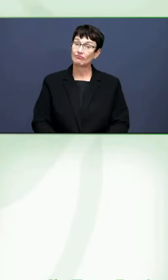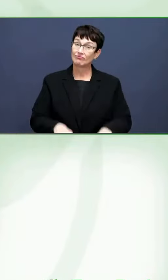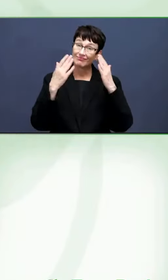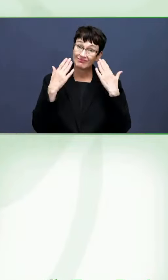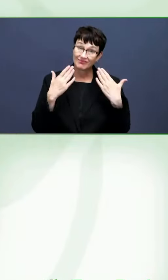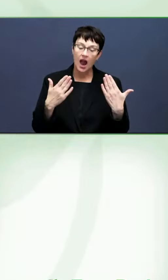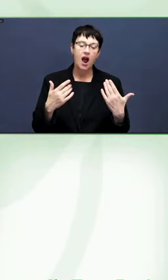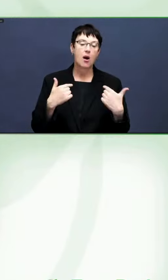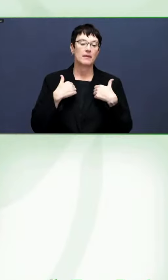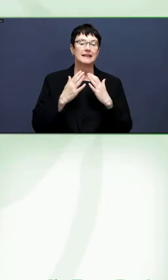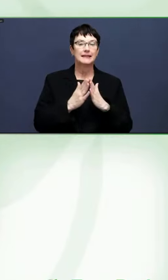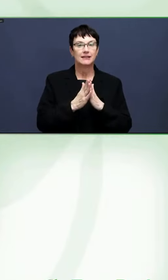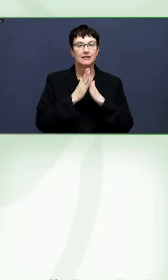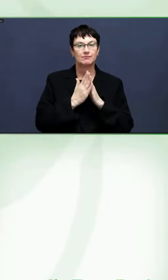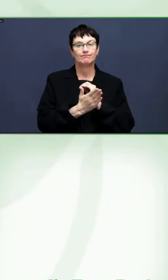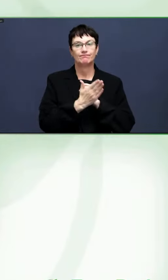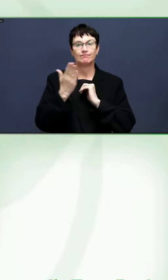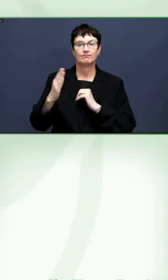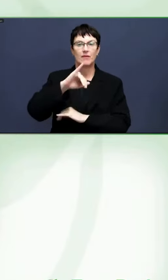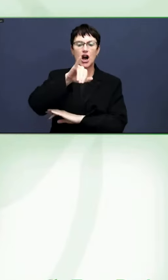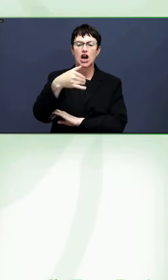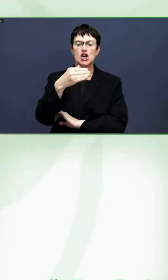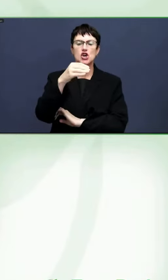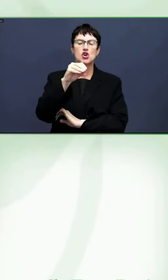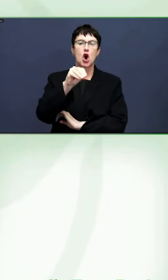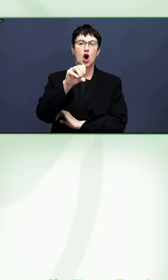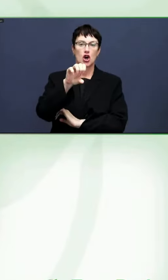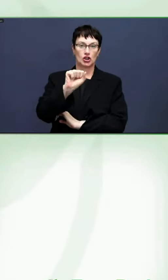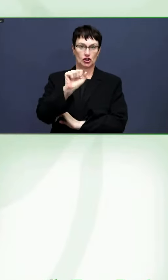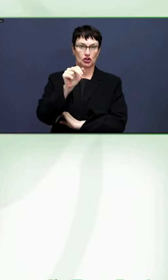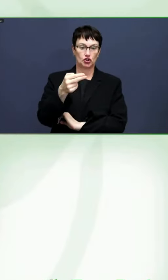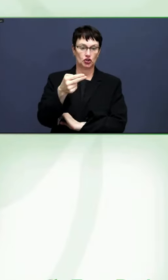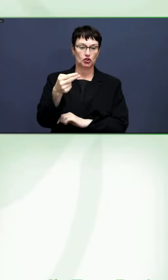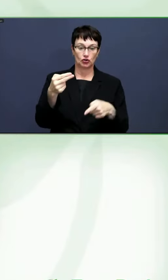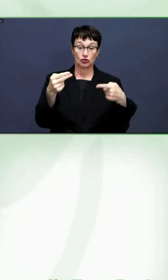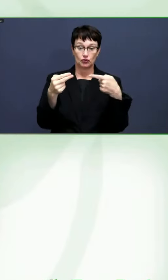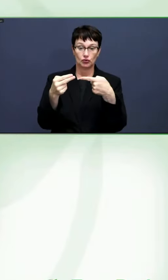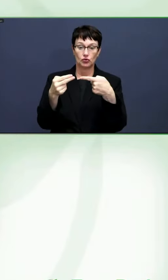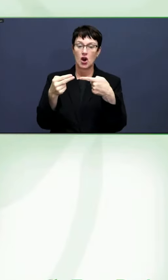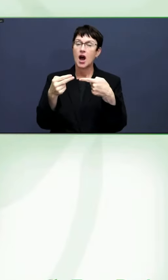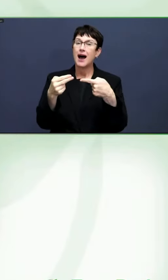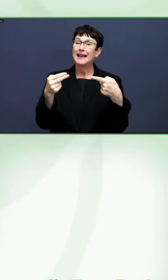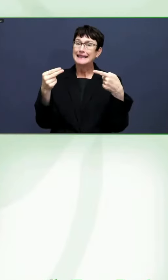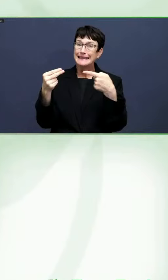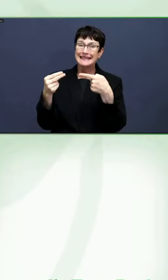Discovery Awards successful in the six English-speaking countries.